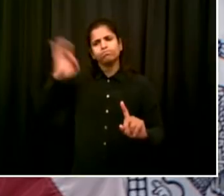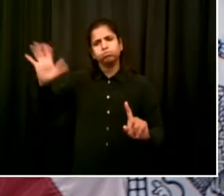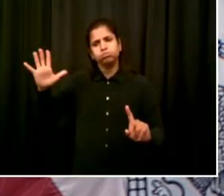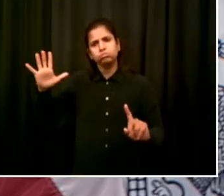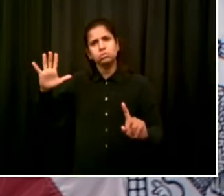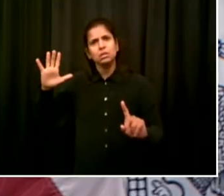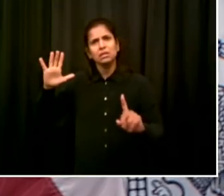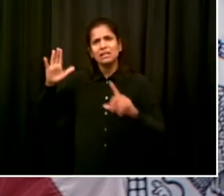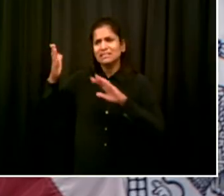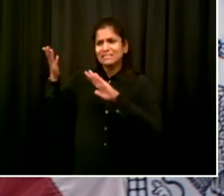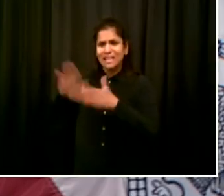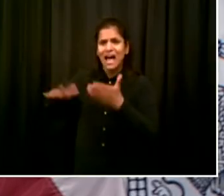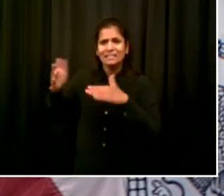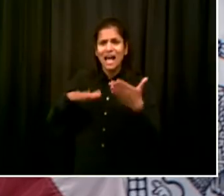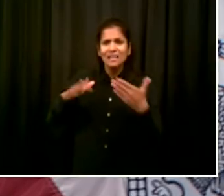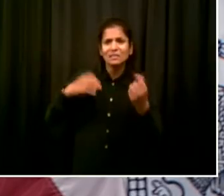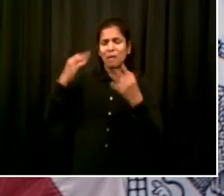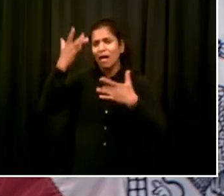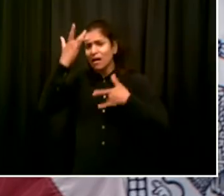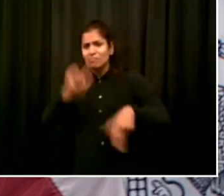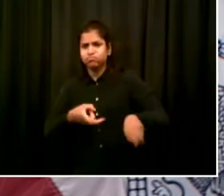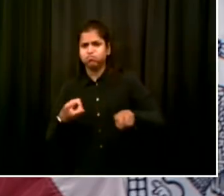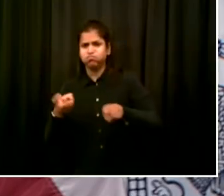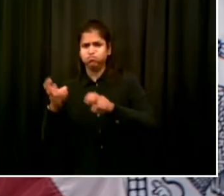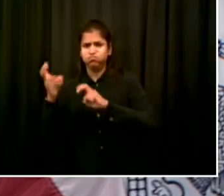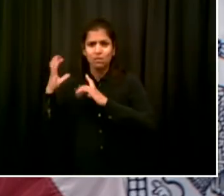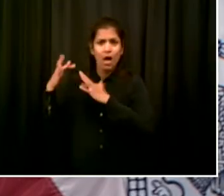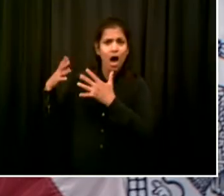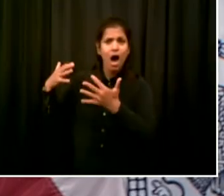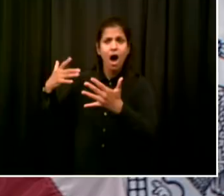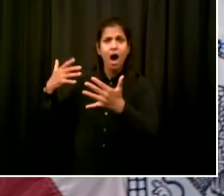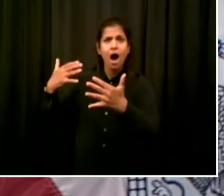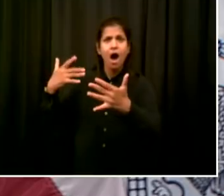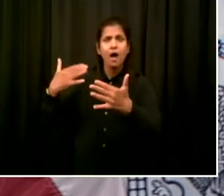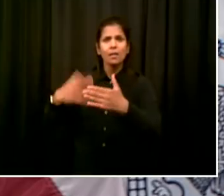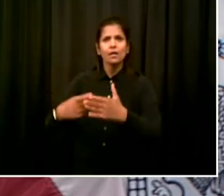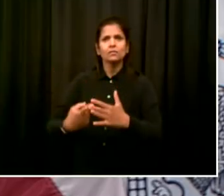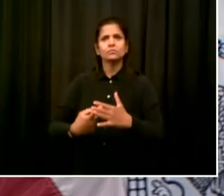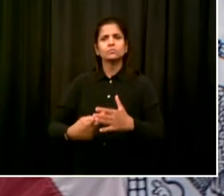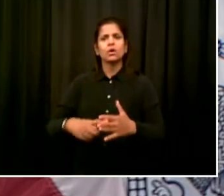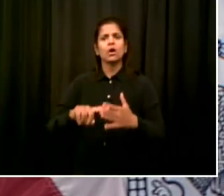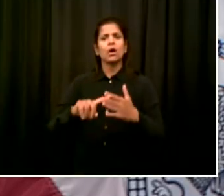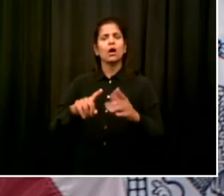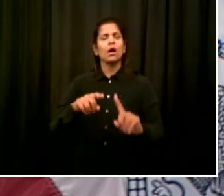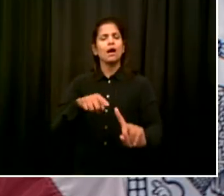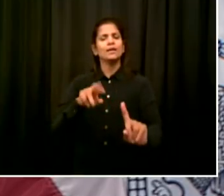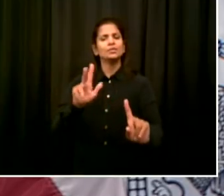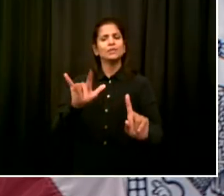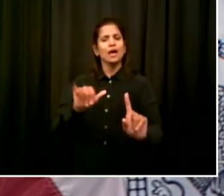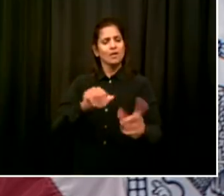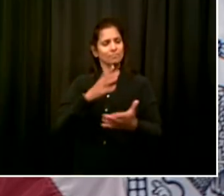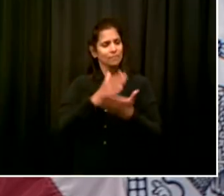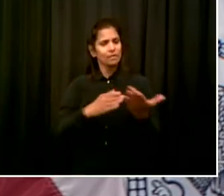AFTER EVERYTHING E WWT ENTROHUGH IN MARCH AND APRIL . ALL THE PAIN AND ALL THE CHALLENGES, THE FACT THAT WE ARE